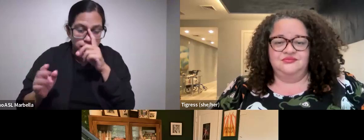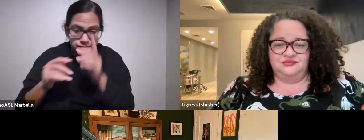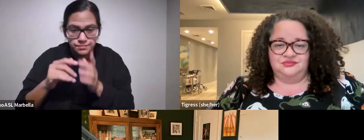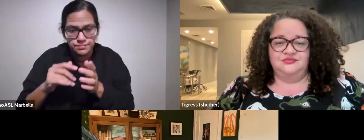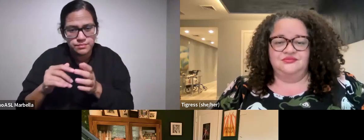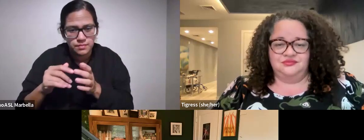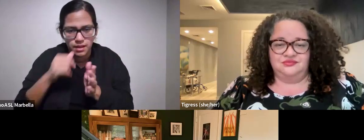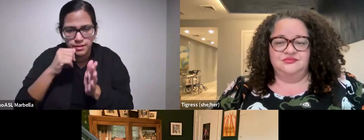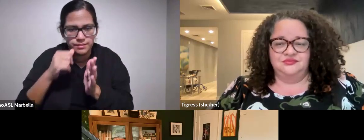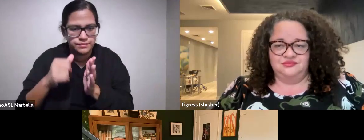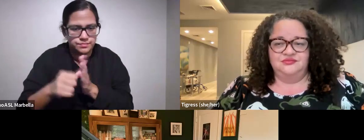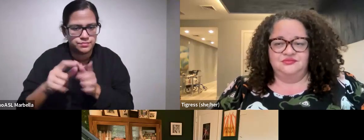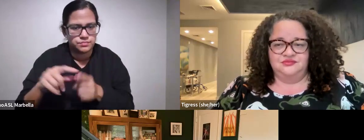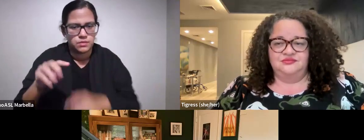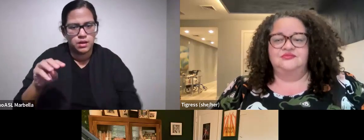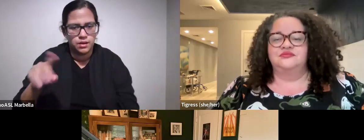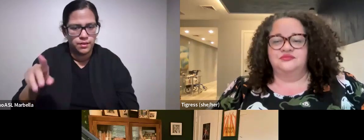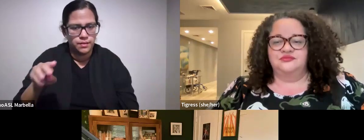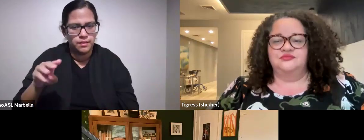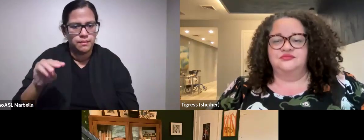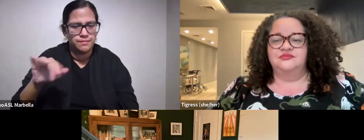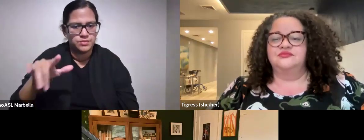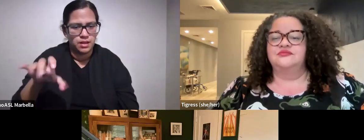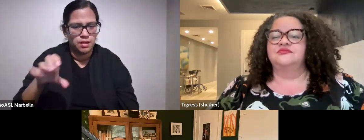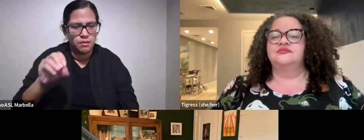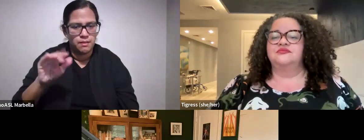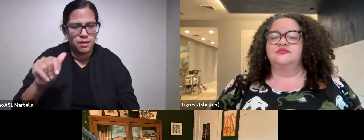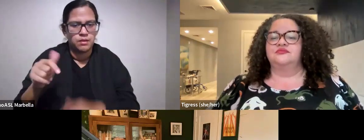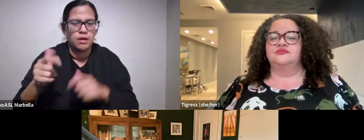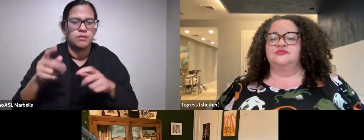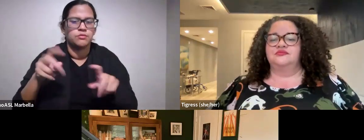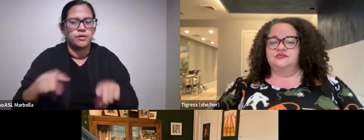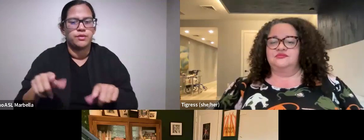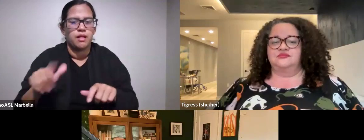during the Let's Move Campaign, which was the campaign to end childhood obesity,